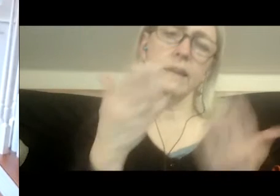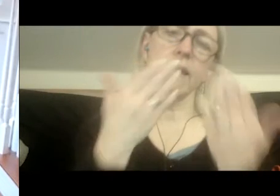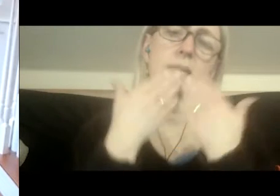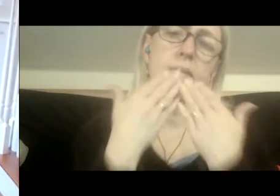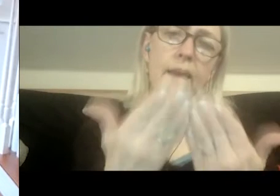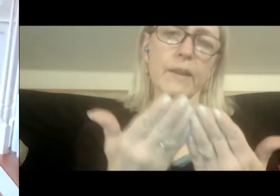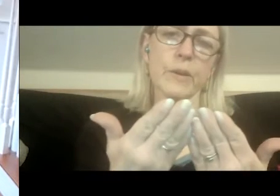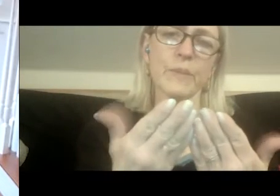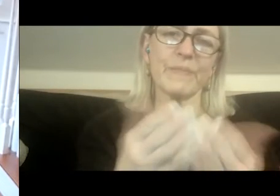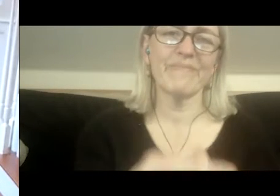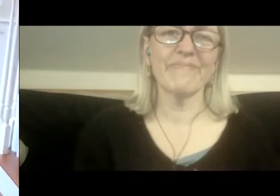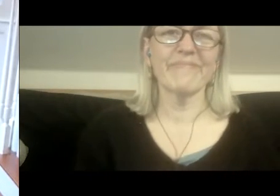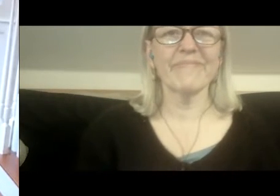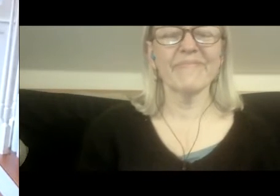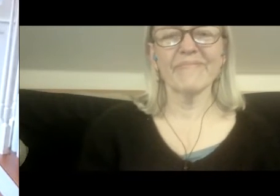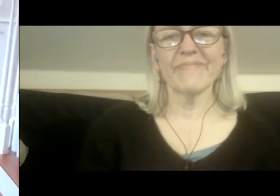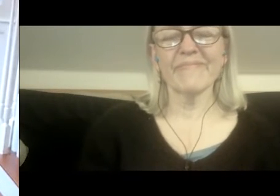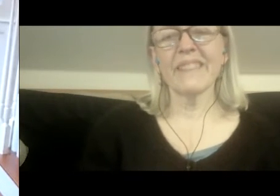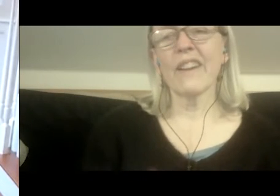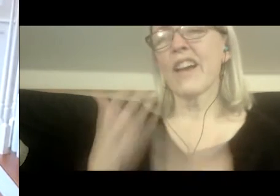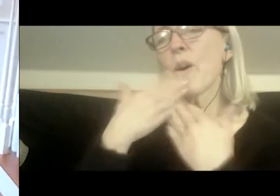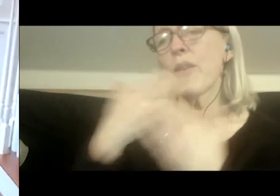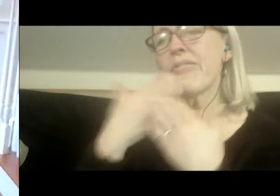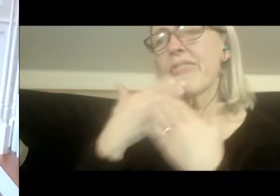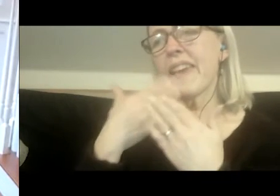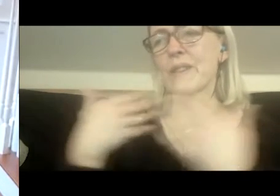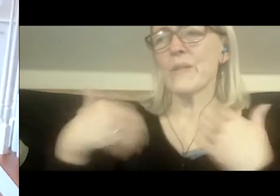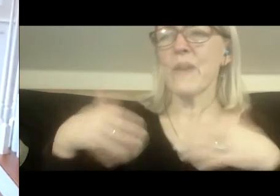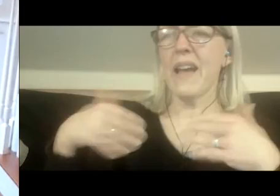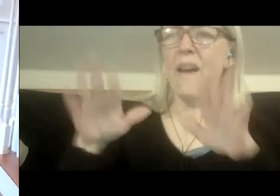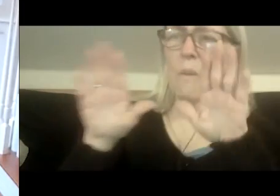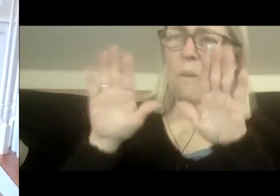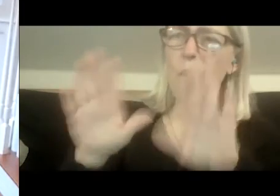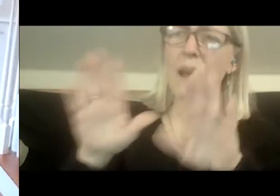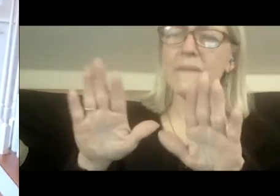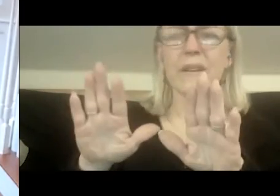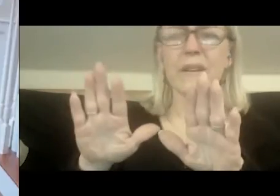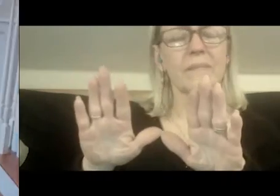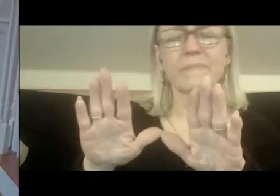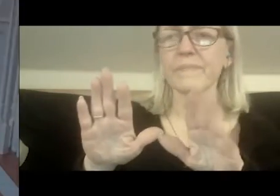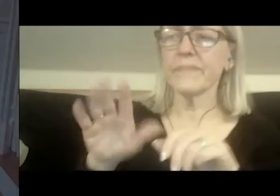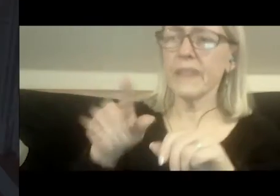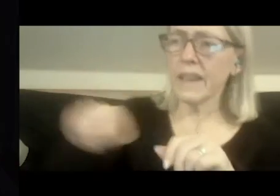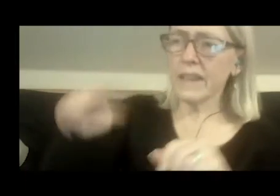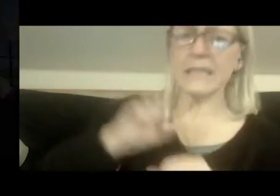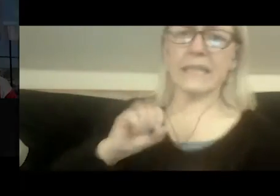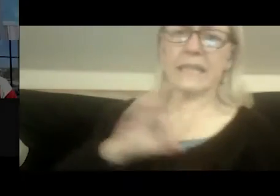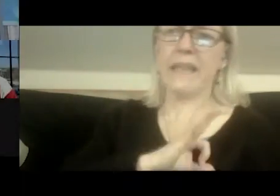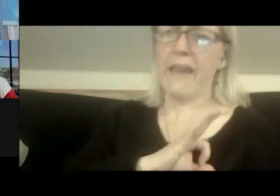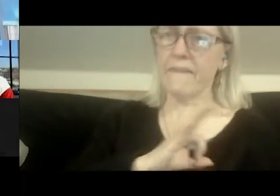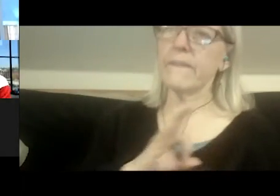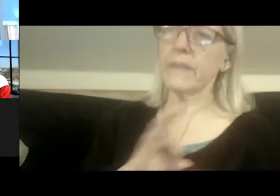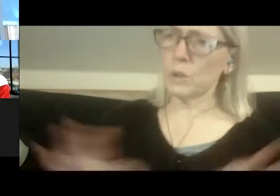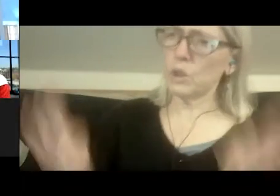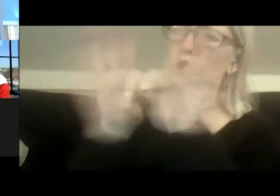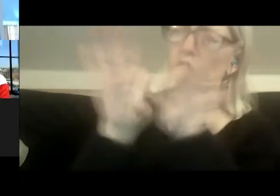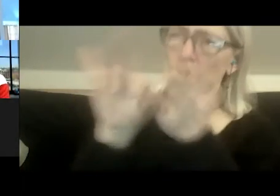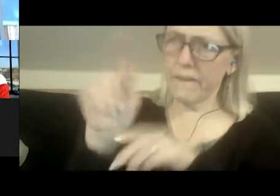That's a wonderful well-deserved recognition of Brown staff from the Corporation.